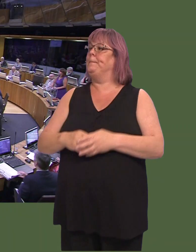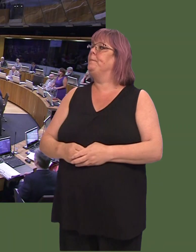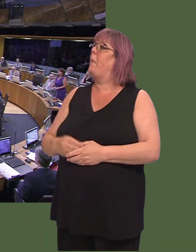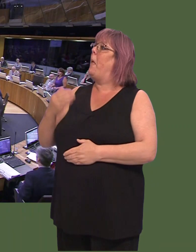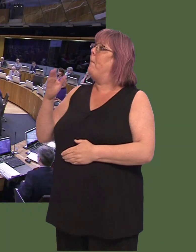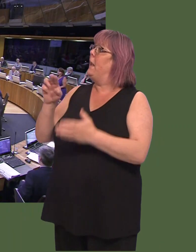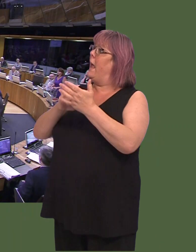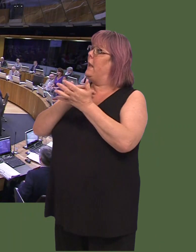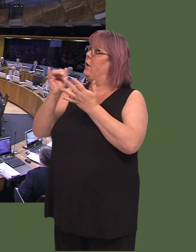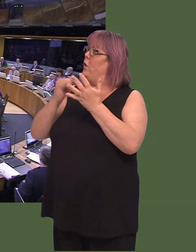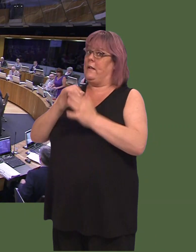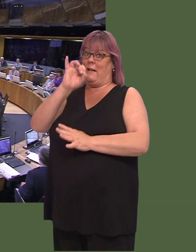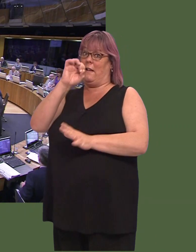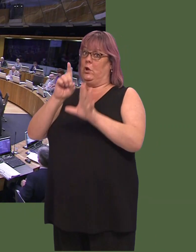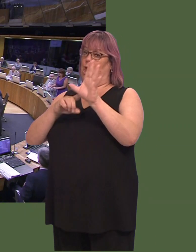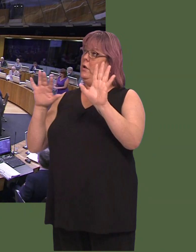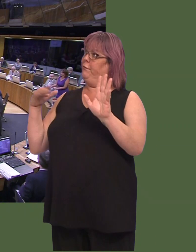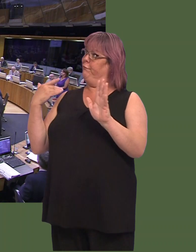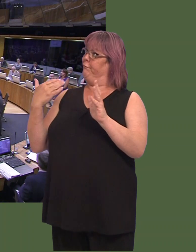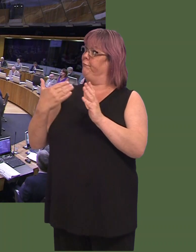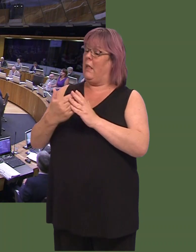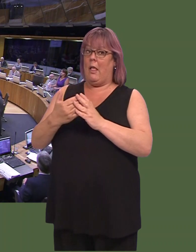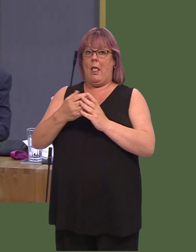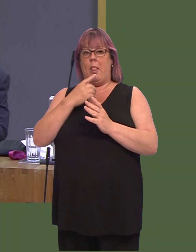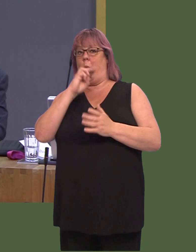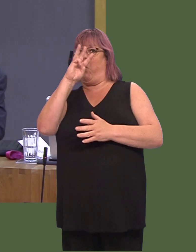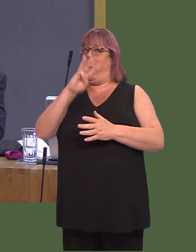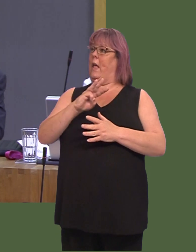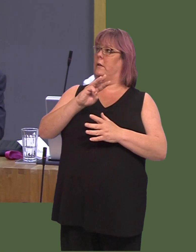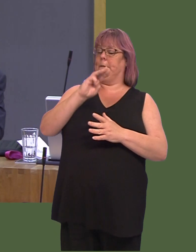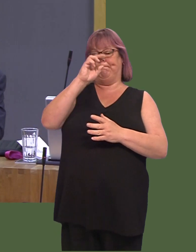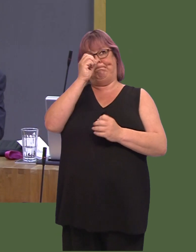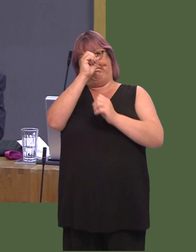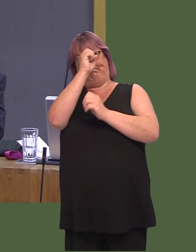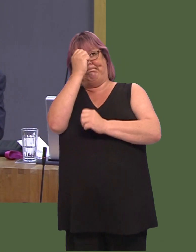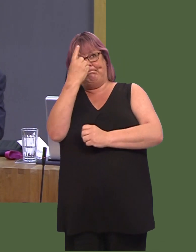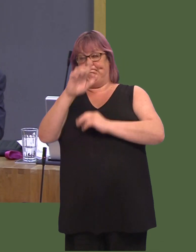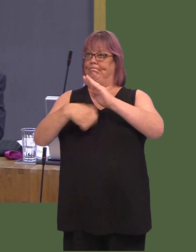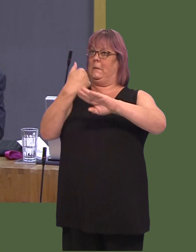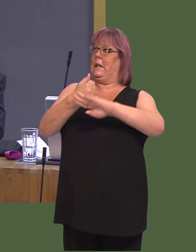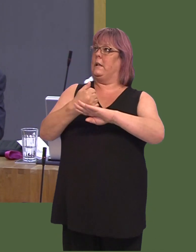In the seventieth year of the NHS, it remains Wales's greatest invention, and it is, of